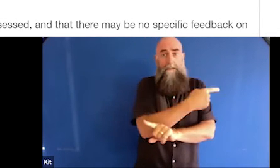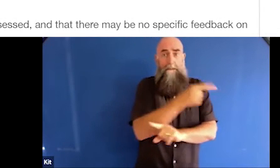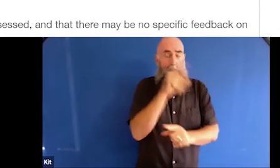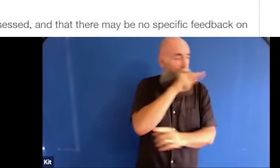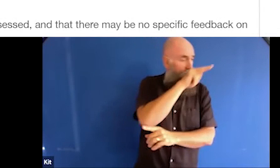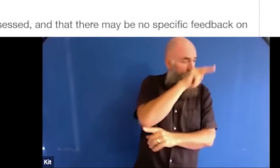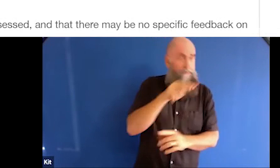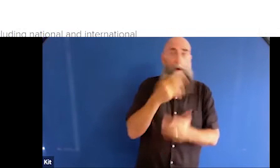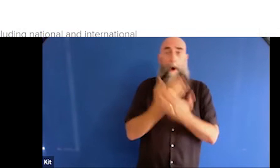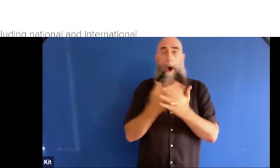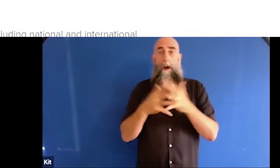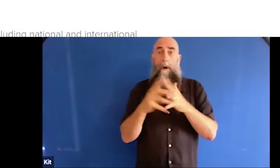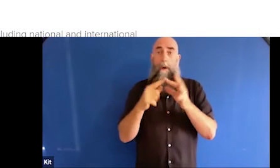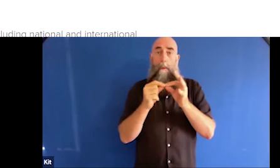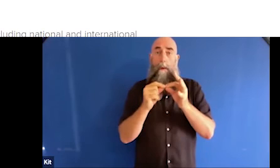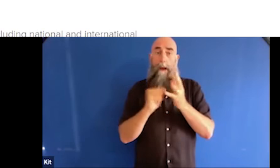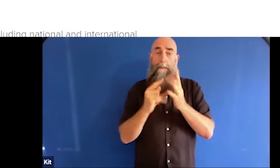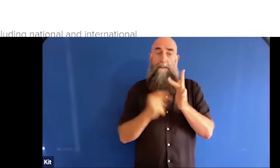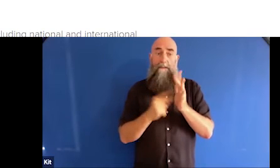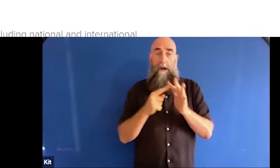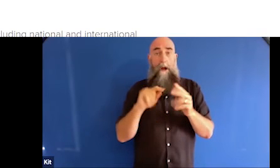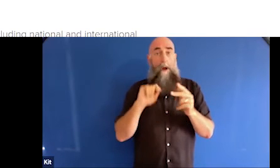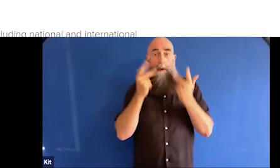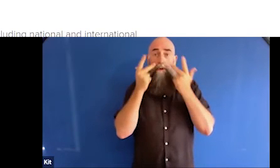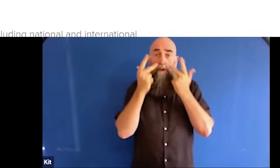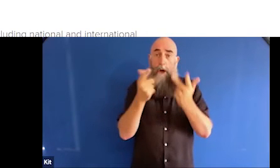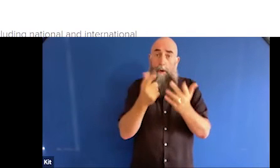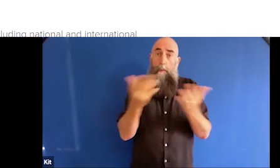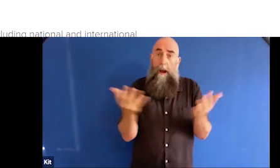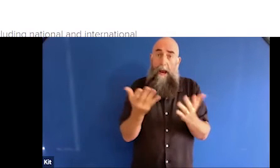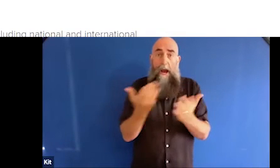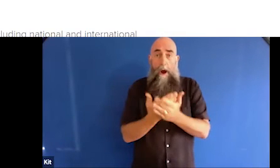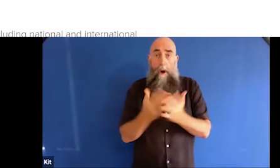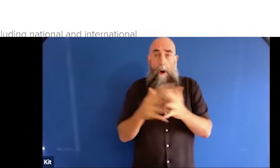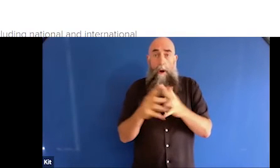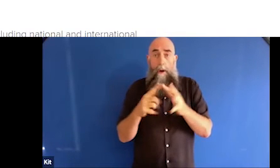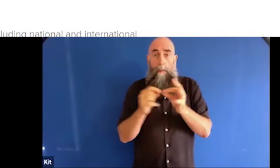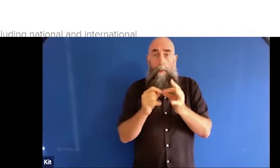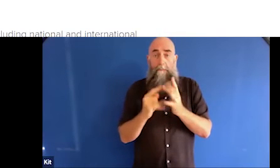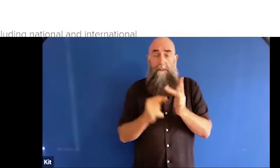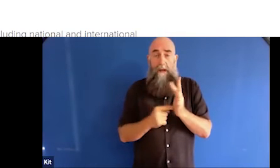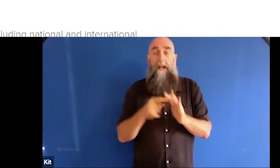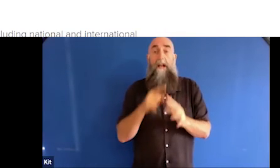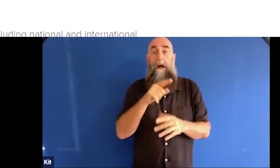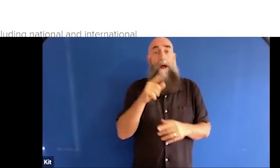There's also a complete list of projects that have been supported in the past. There's another lot of information